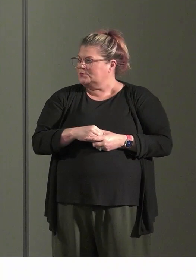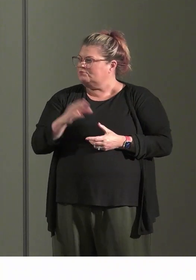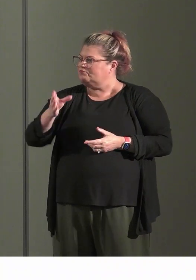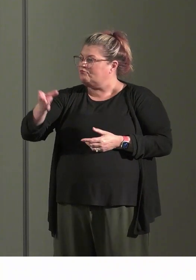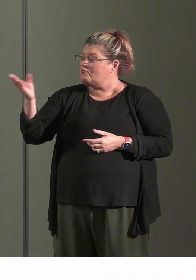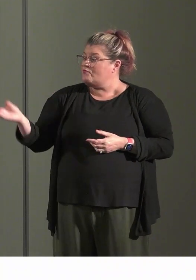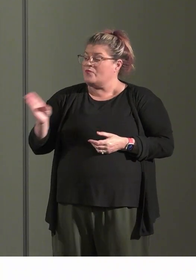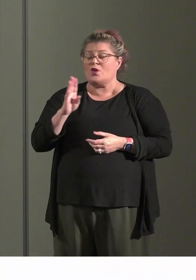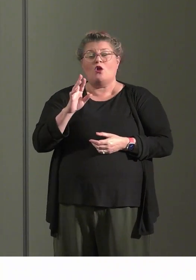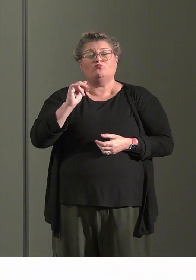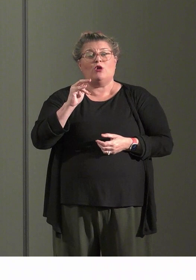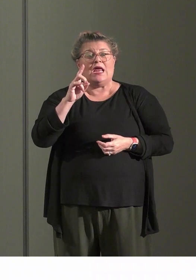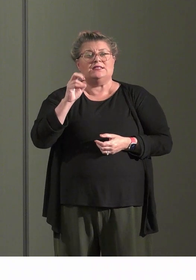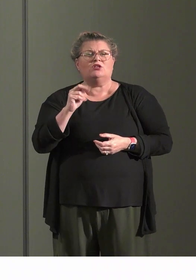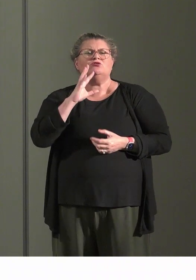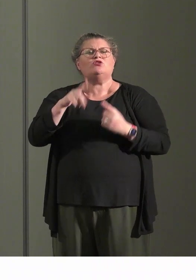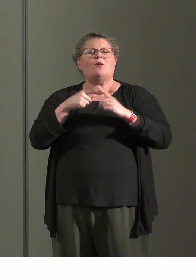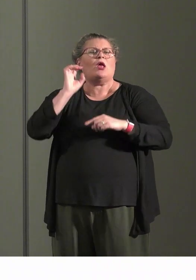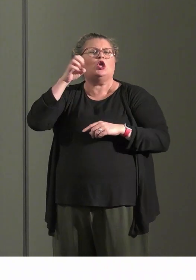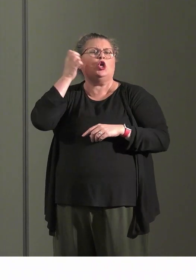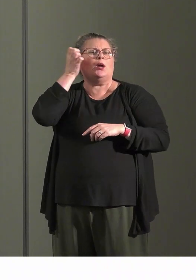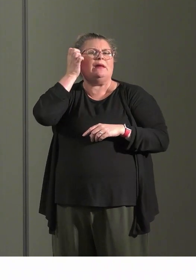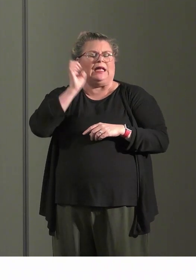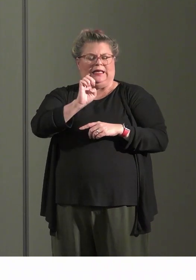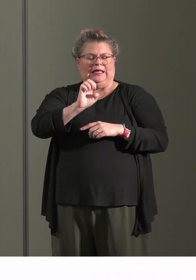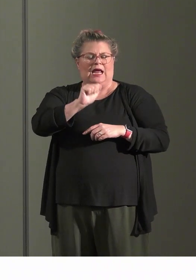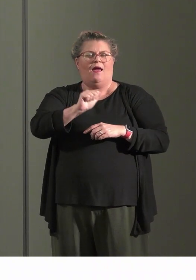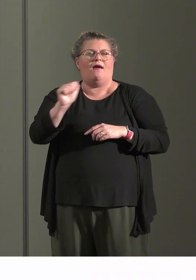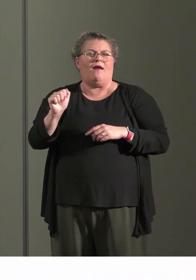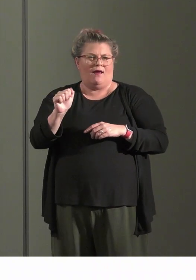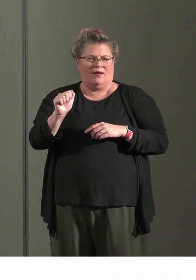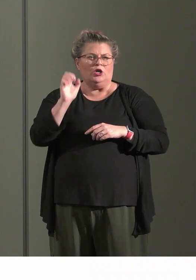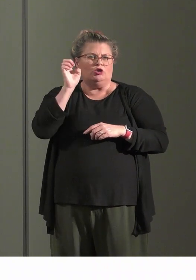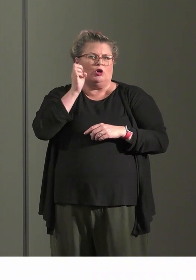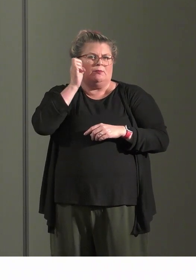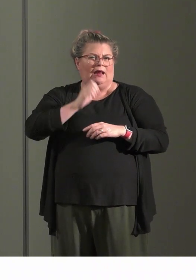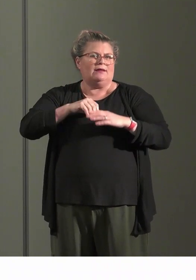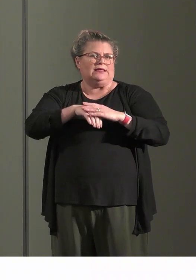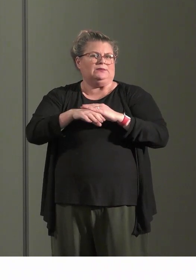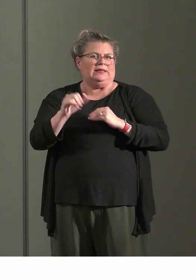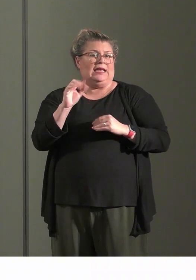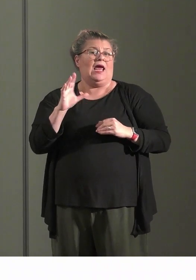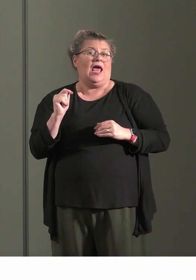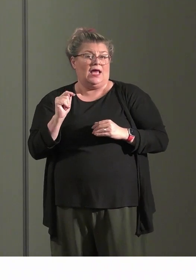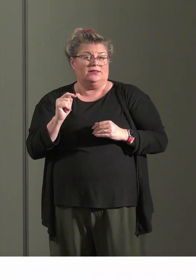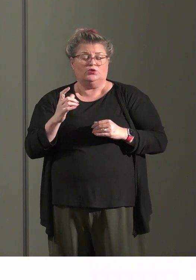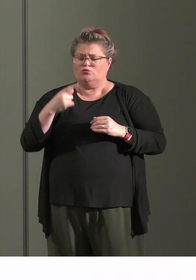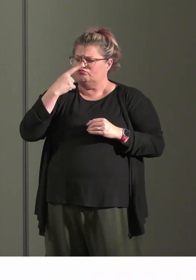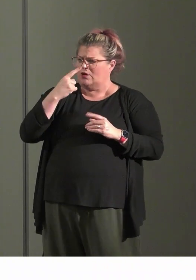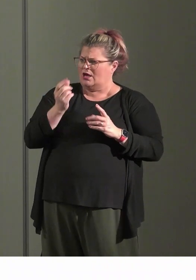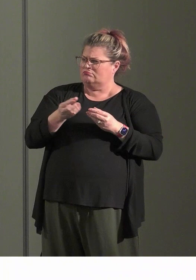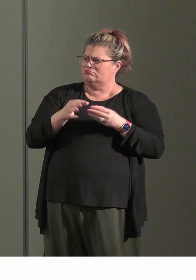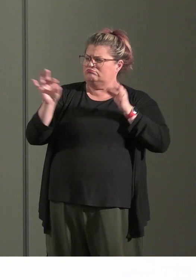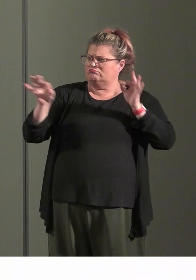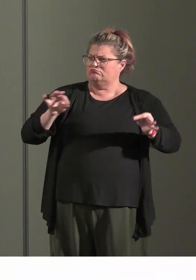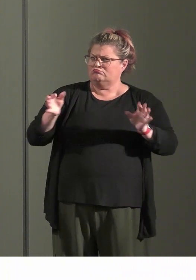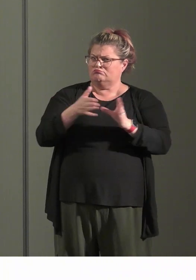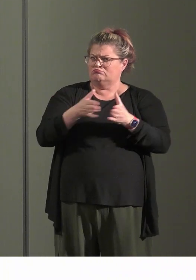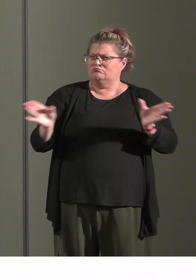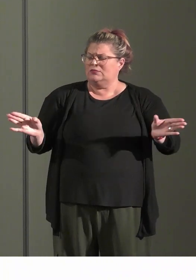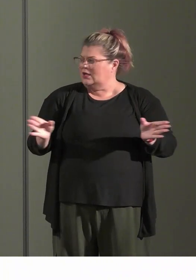about the European EAA can you provide overview of the EAA how it came about.